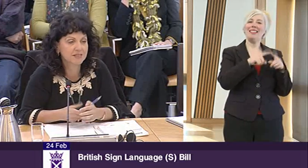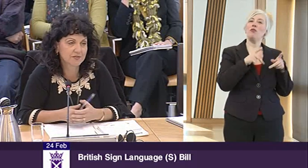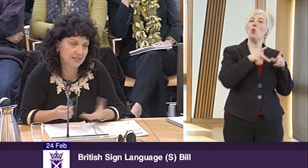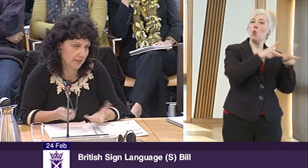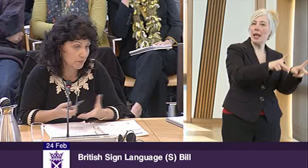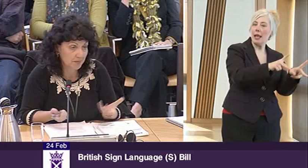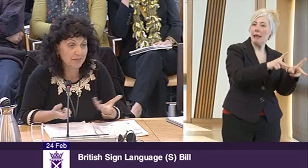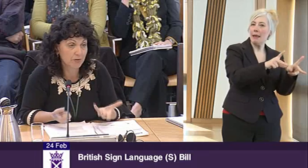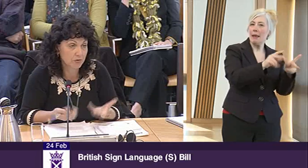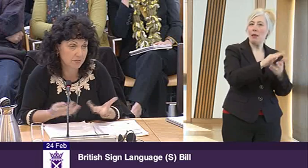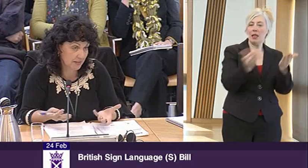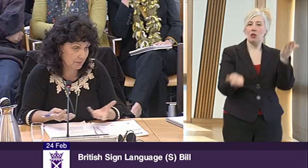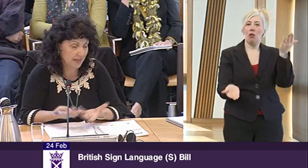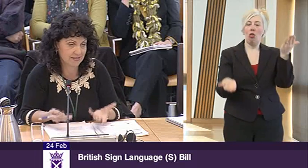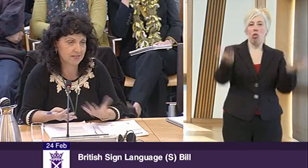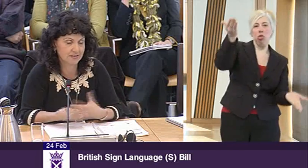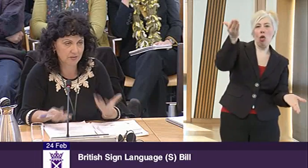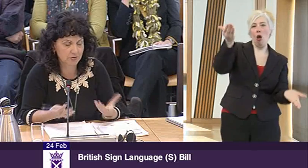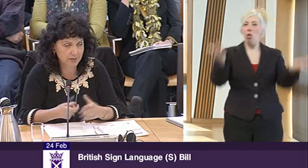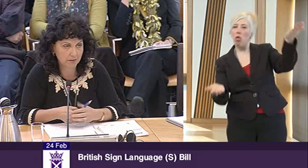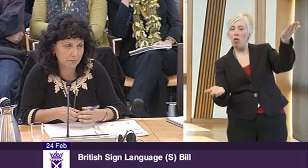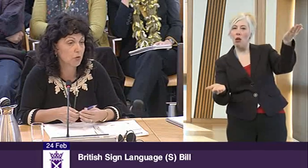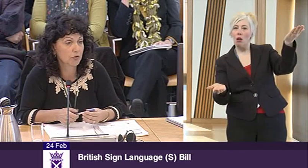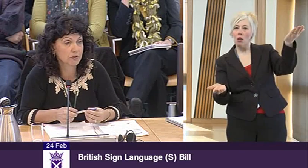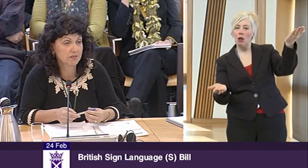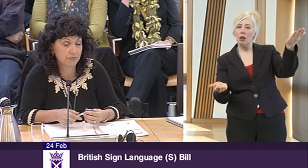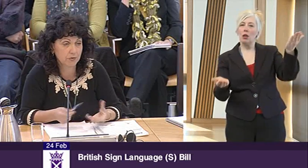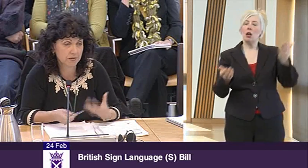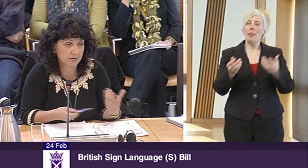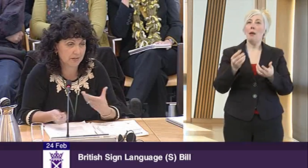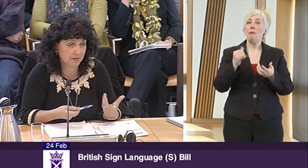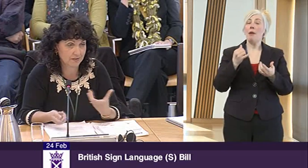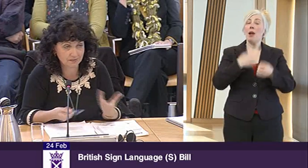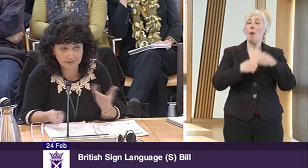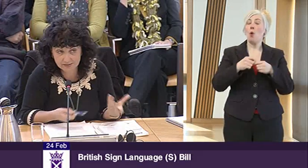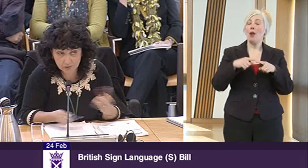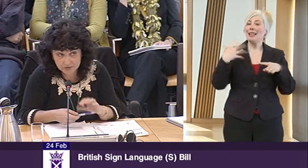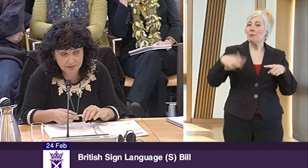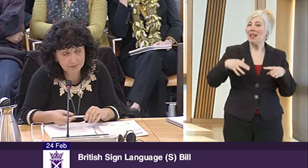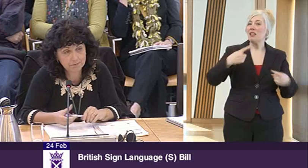would be that the economies of scale may not be there and it could become more rather than less costly for us.